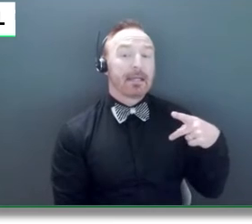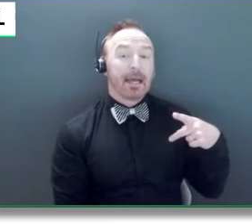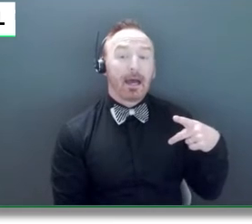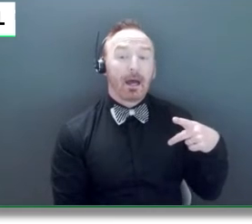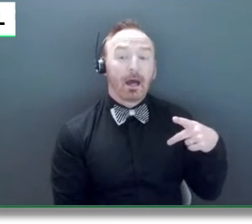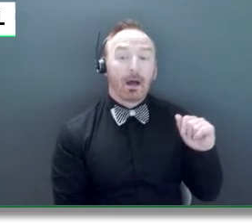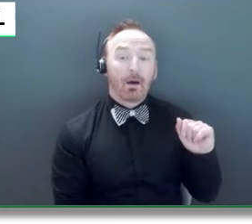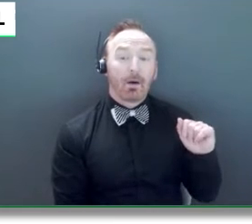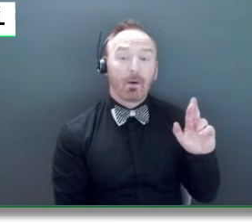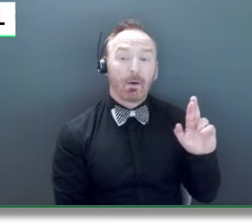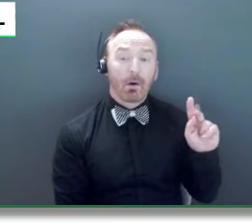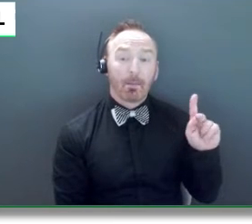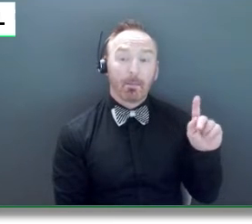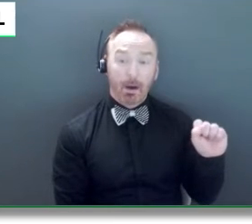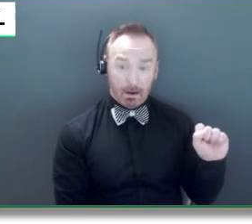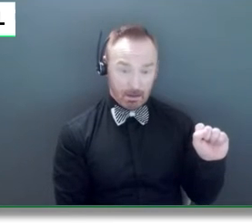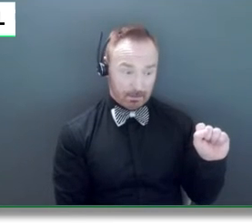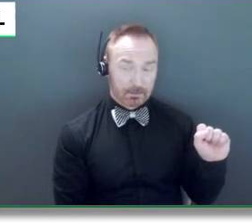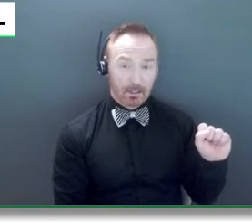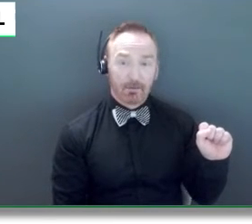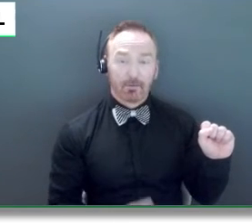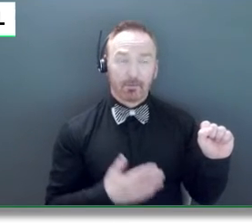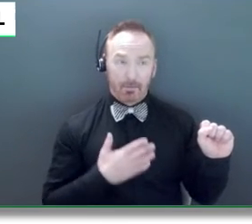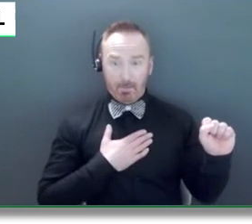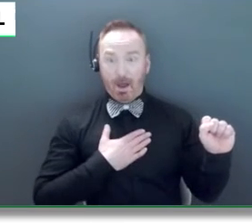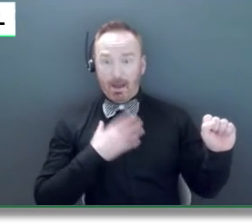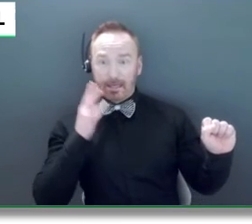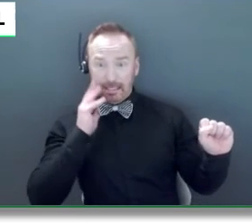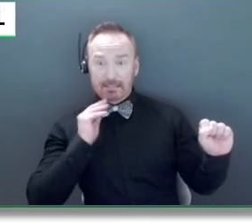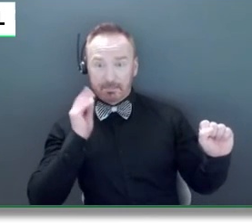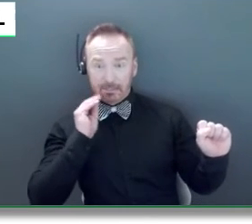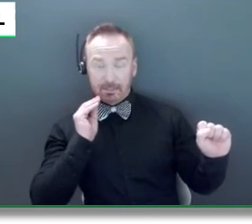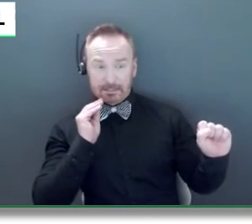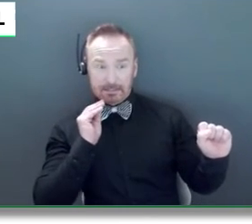really lost their um their social sciences department in